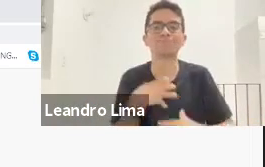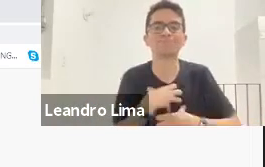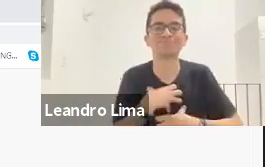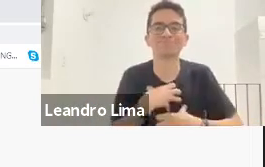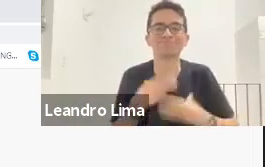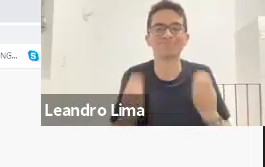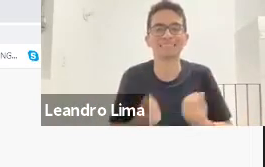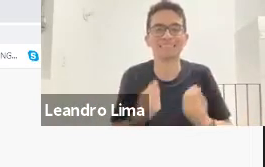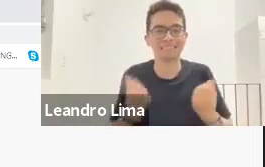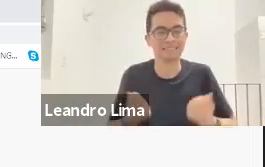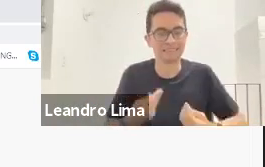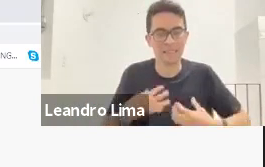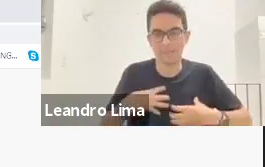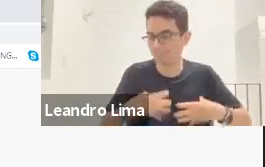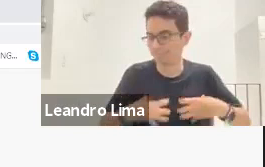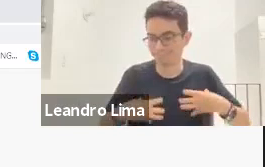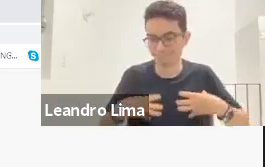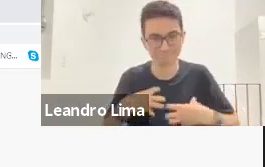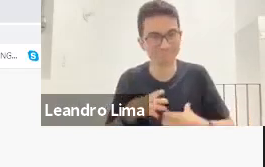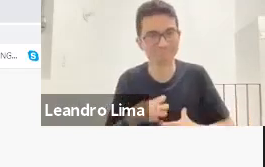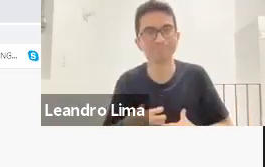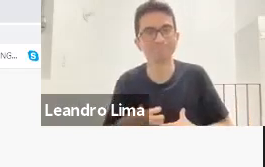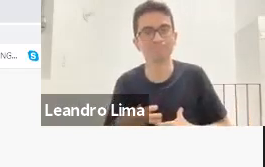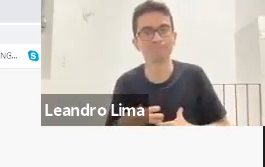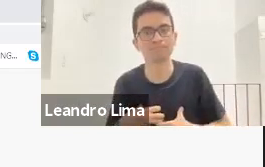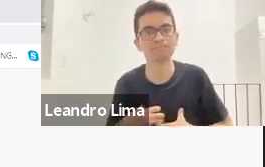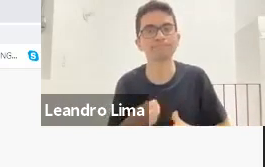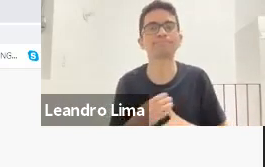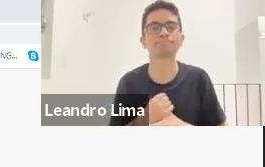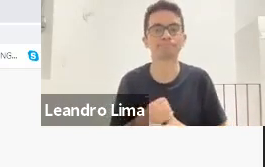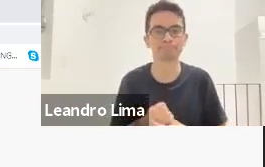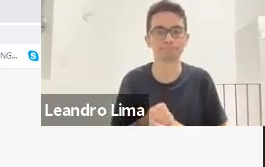and. and, and that's what Drives and, and that's what Drives this